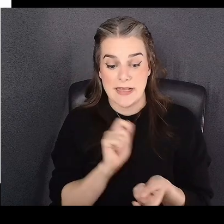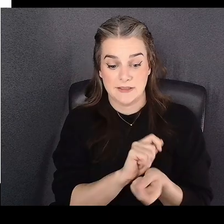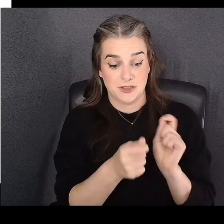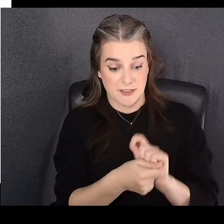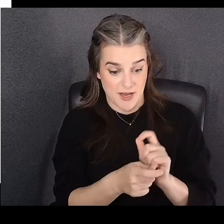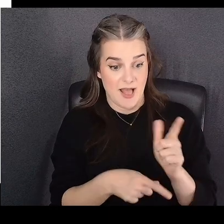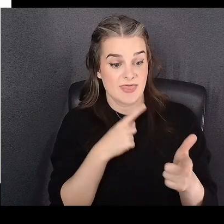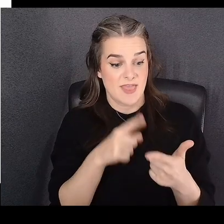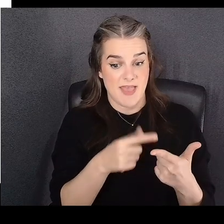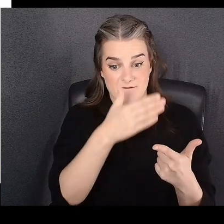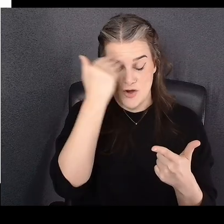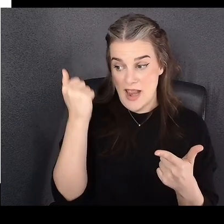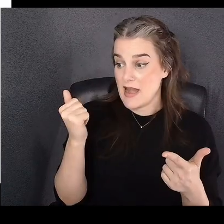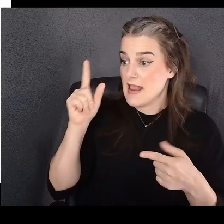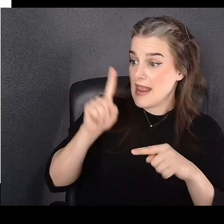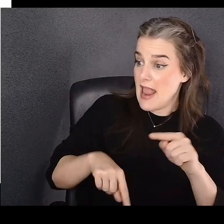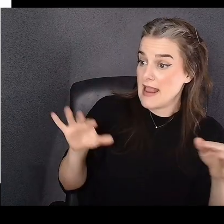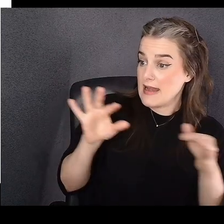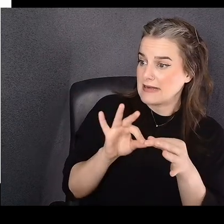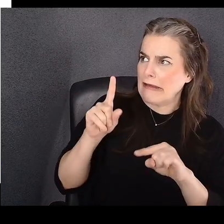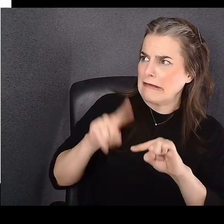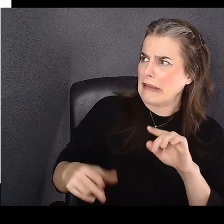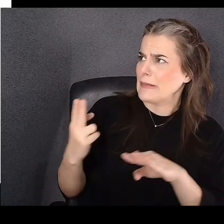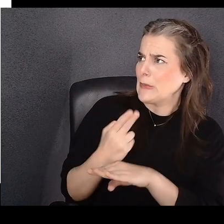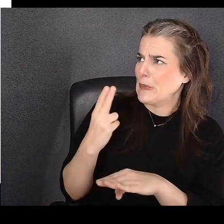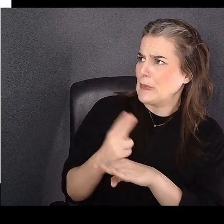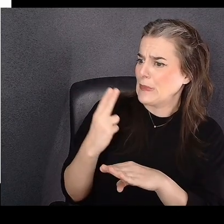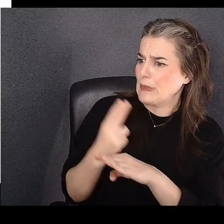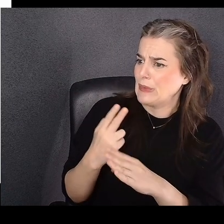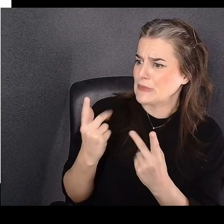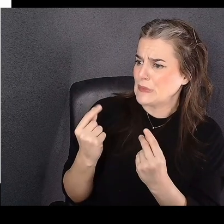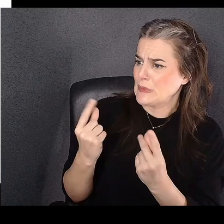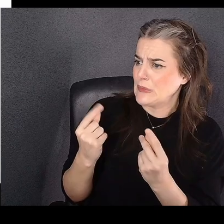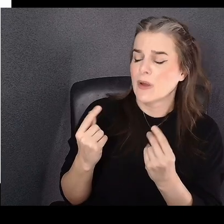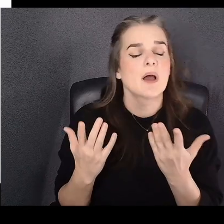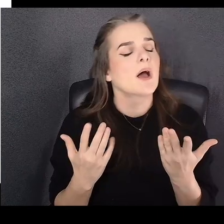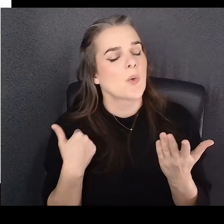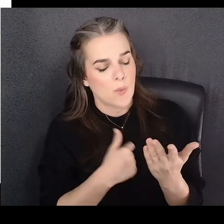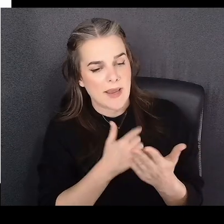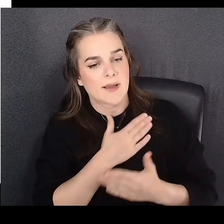Then it's like, hey, I cannot use this. So we like to really also educate